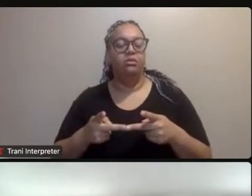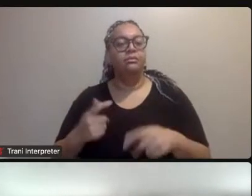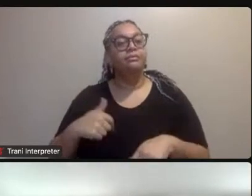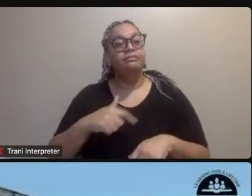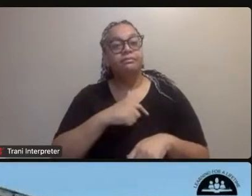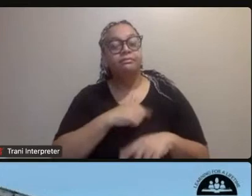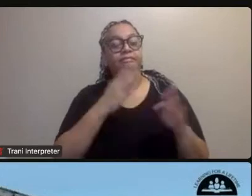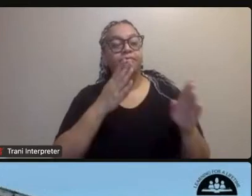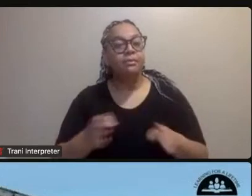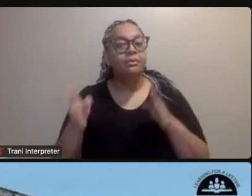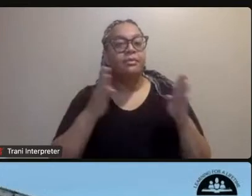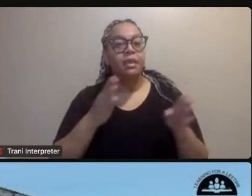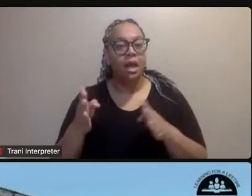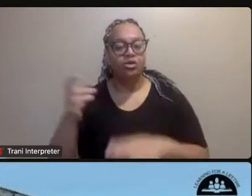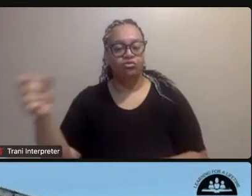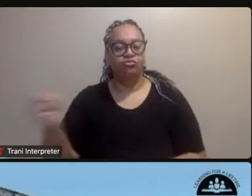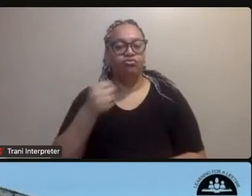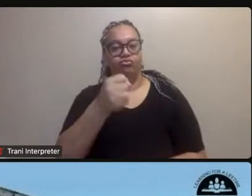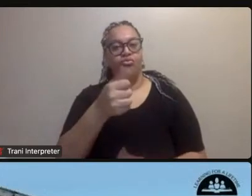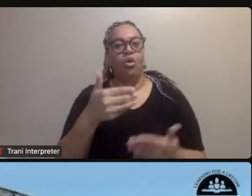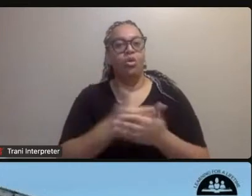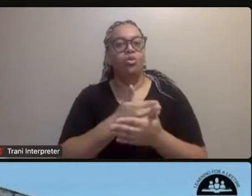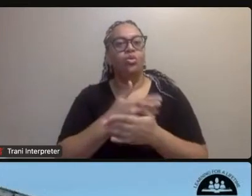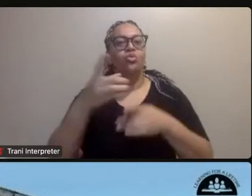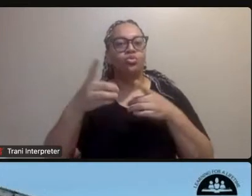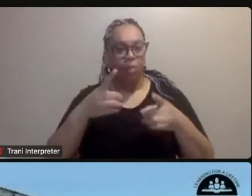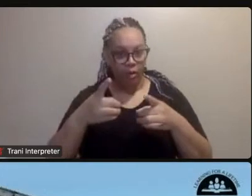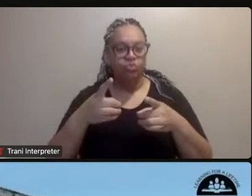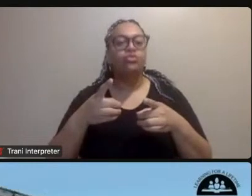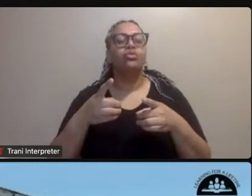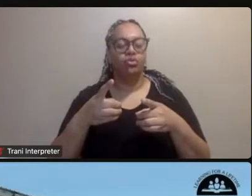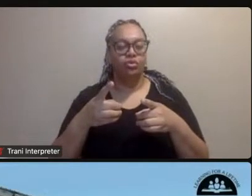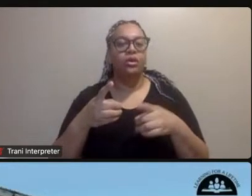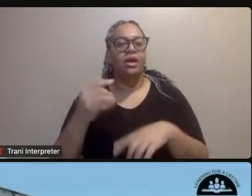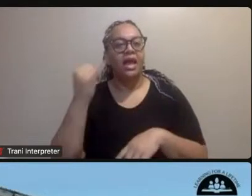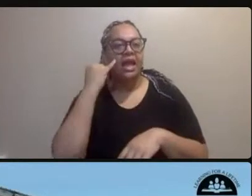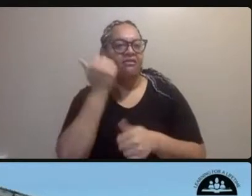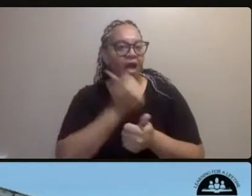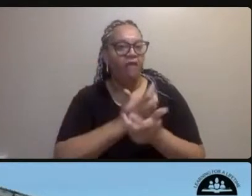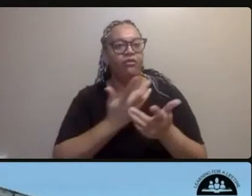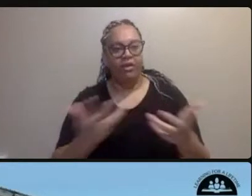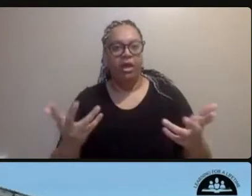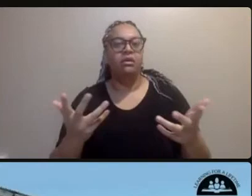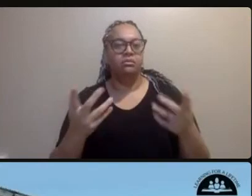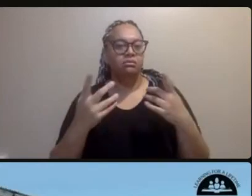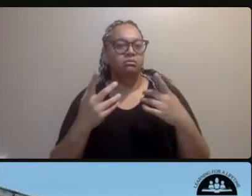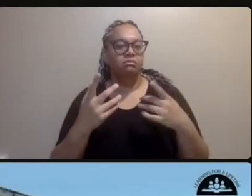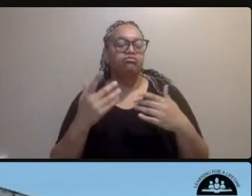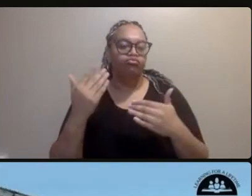CANDIDATES TO FILL THE ZONE SIX